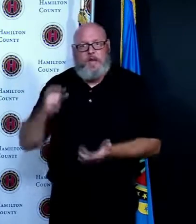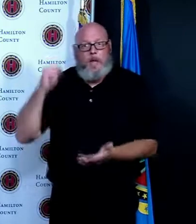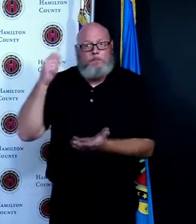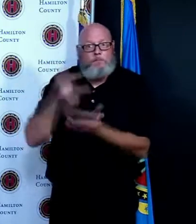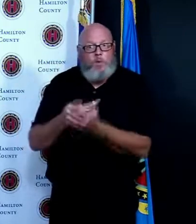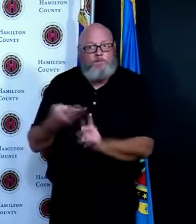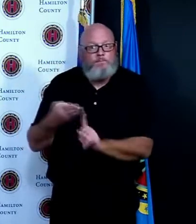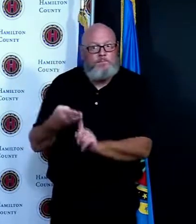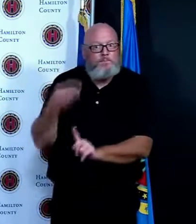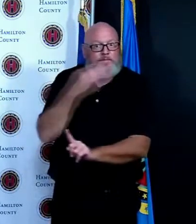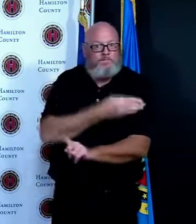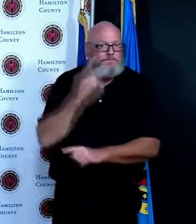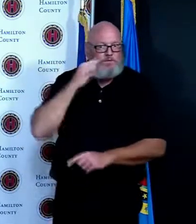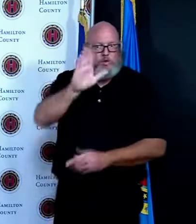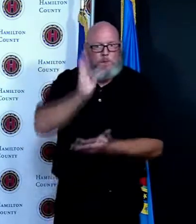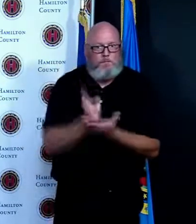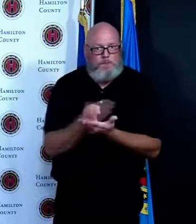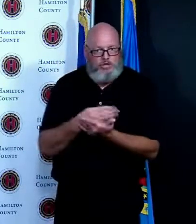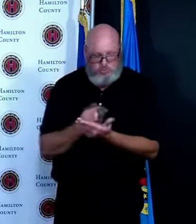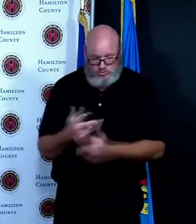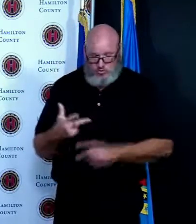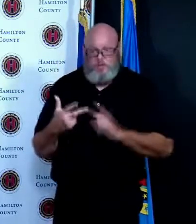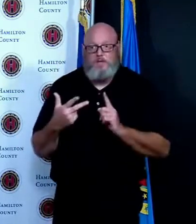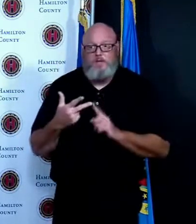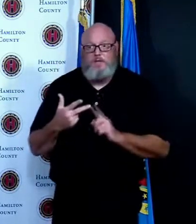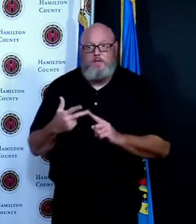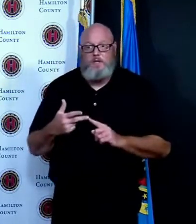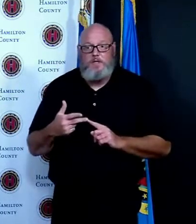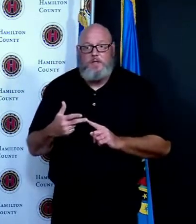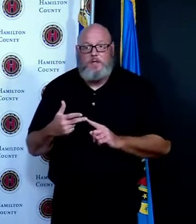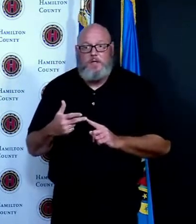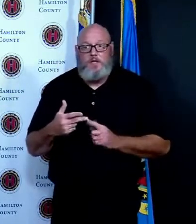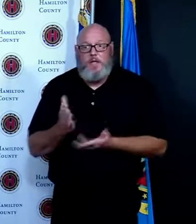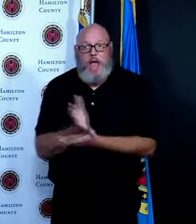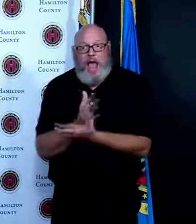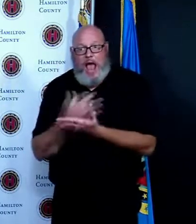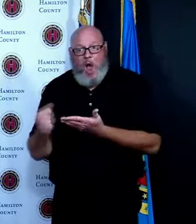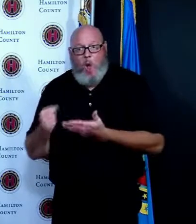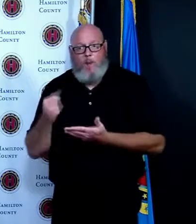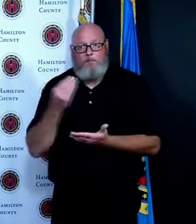mentioned you have to spend the money between March 1st and December 30th of 2020. that was